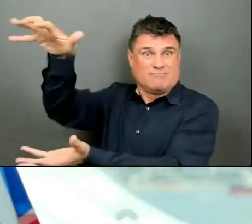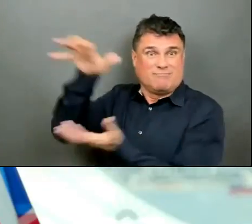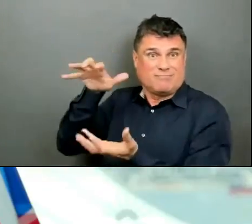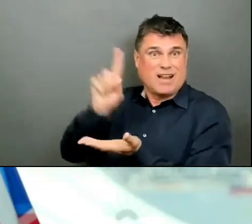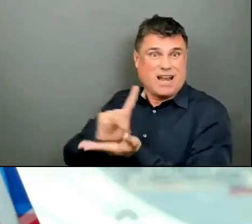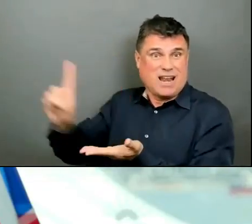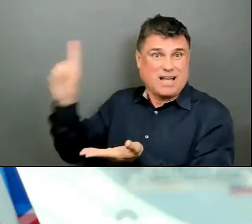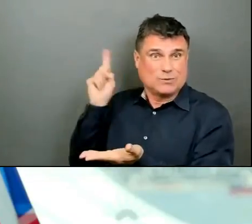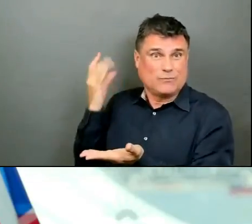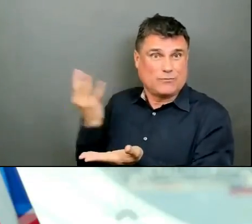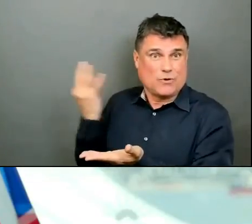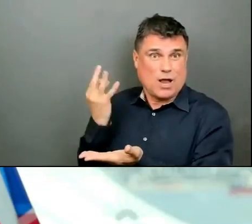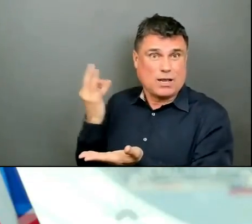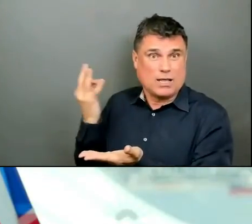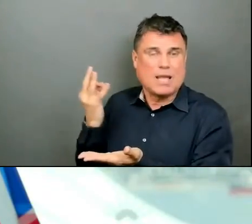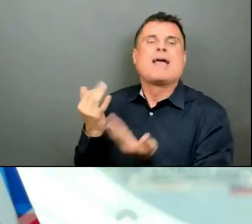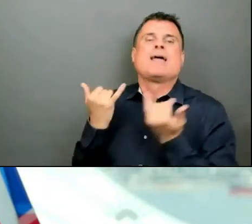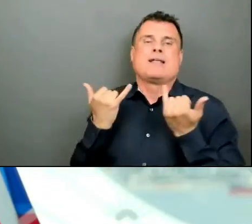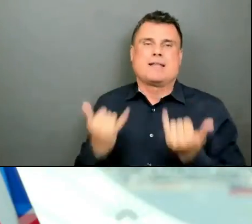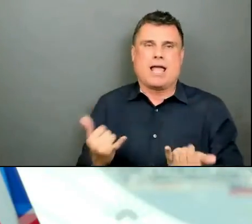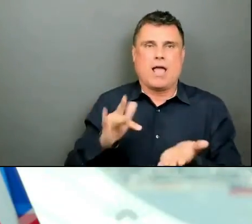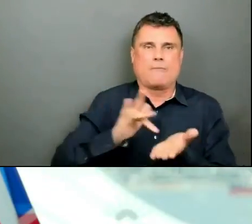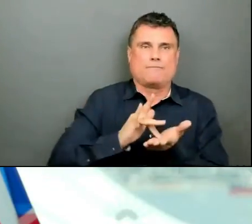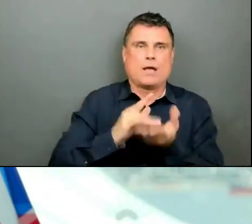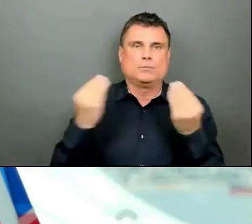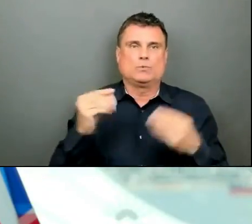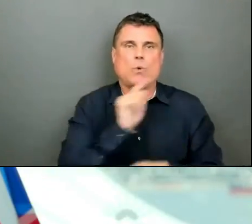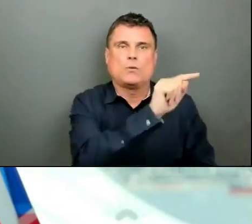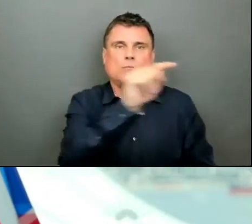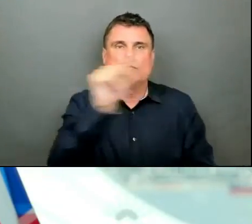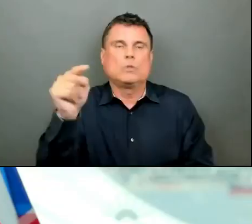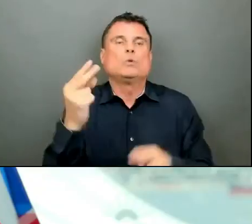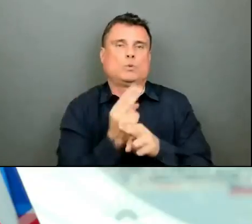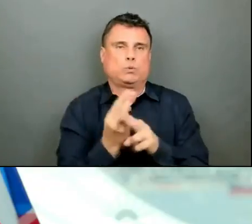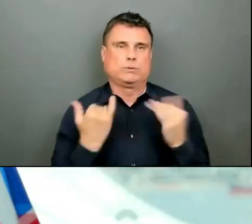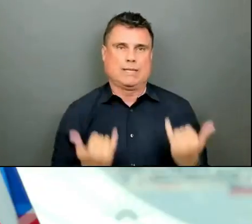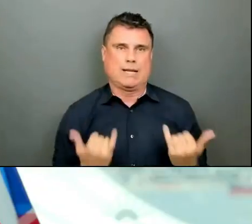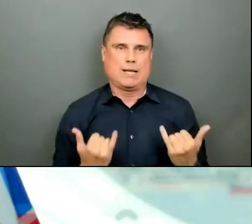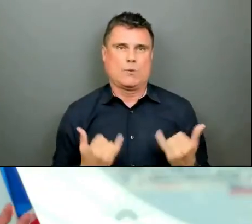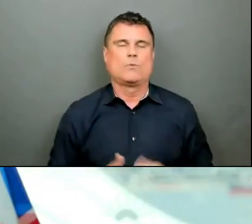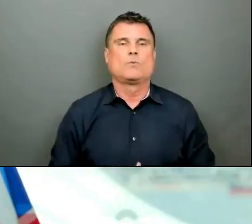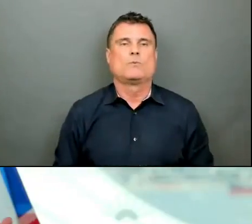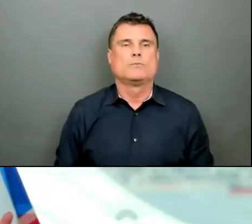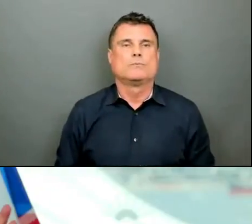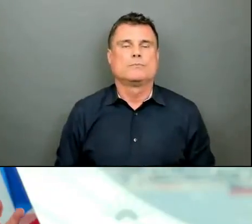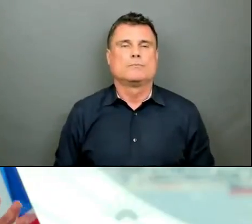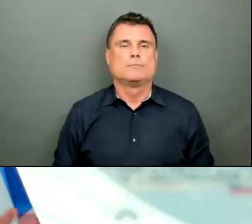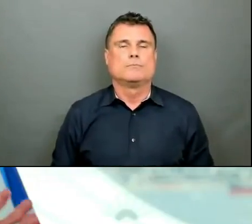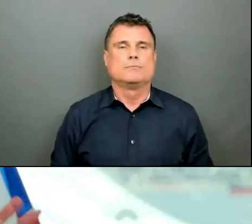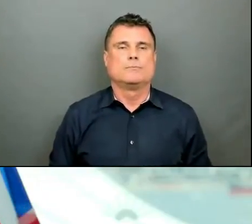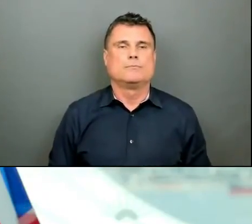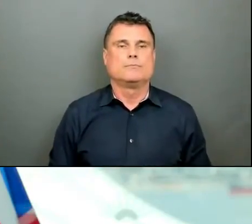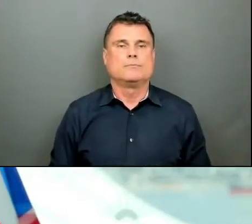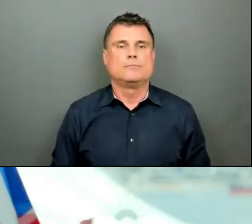last Friday and is being DRIBLTD distributed to farm sis SIs. A significant